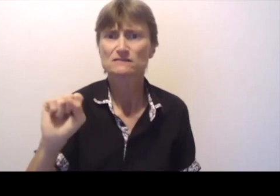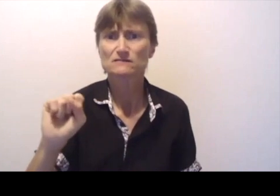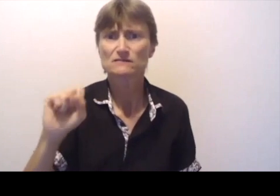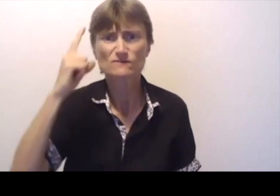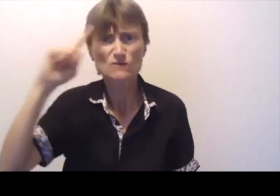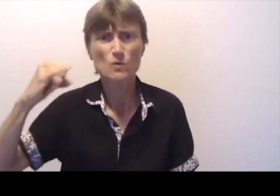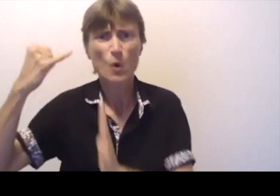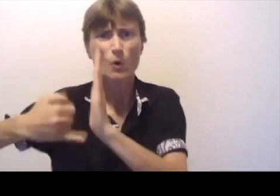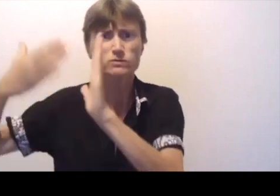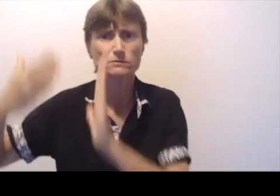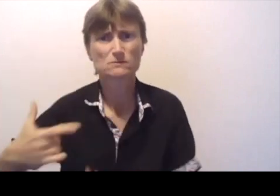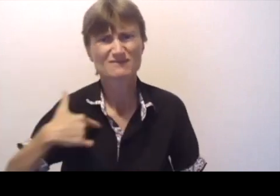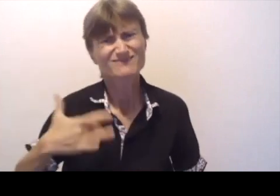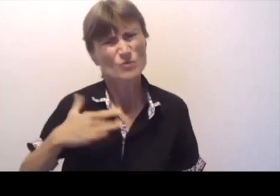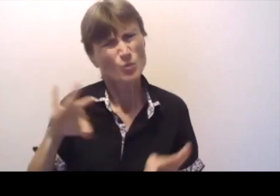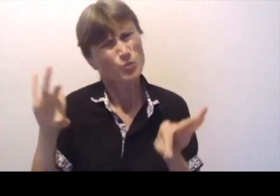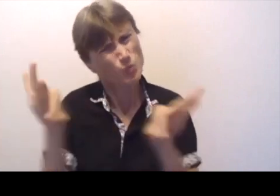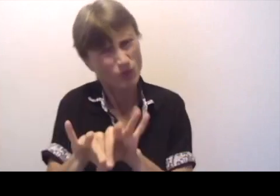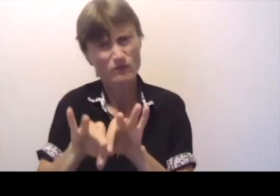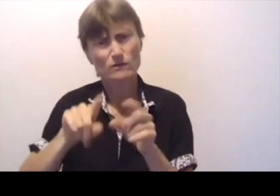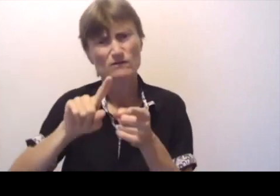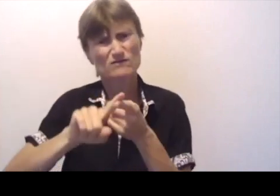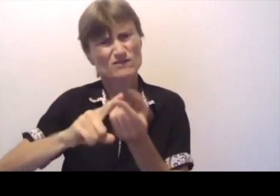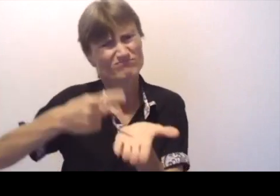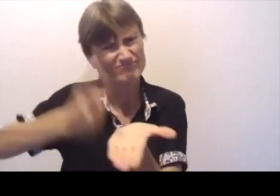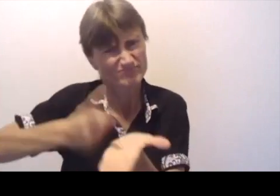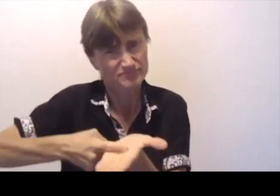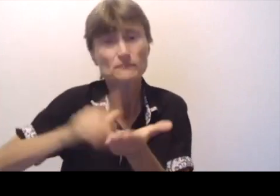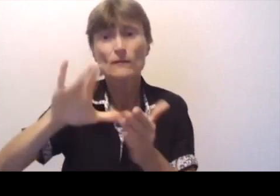about this today um during the covet 19 crisis i've been